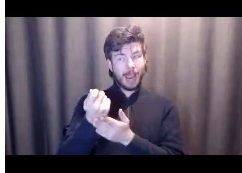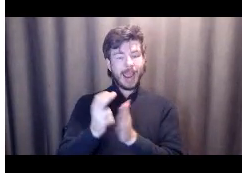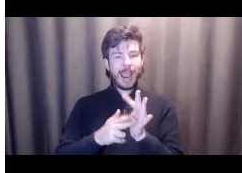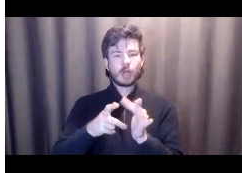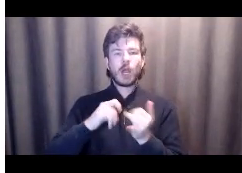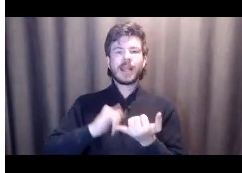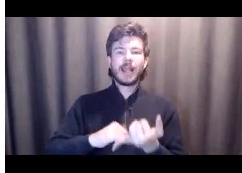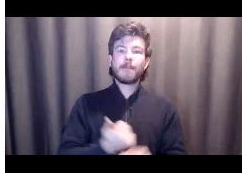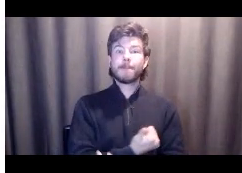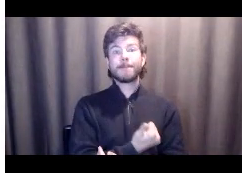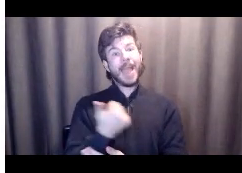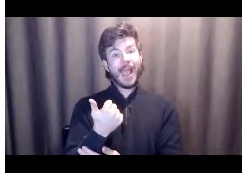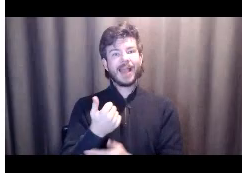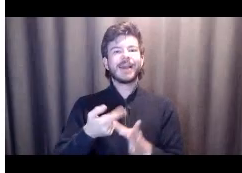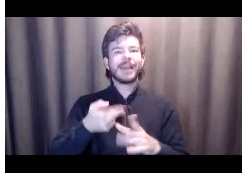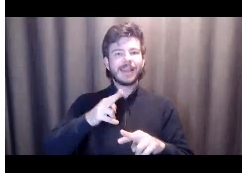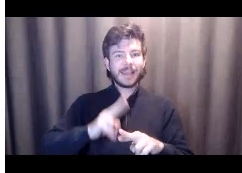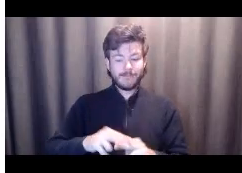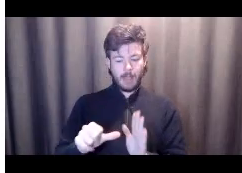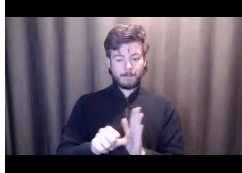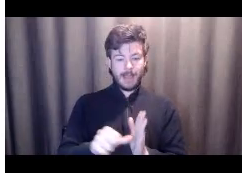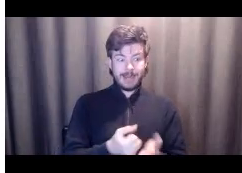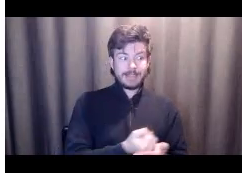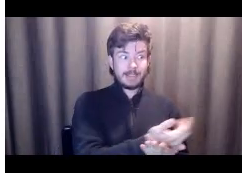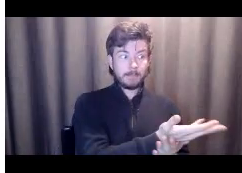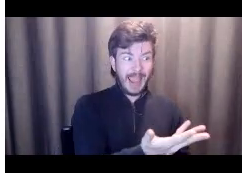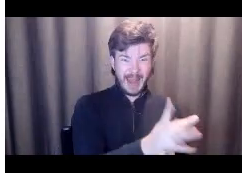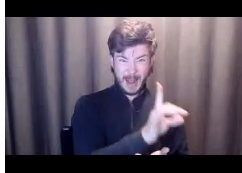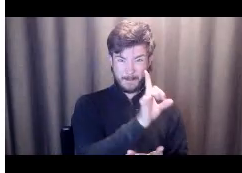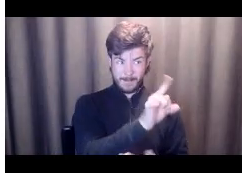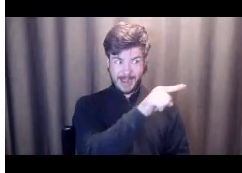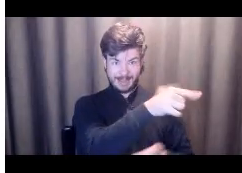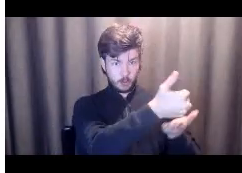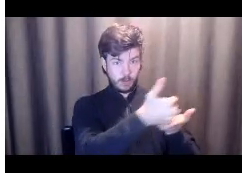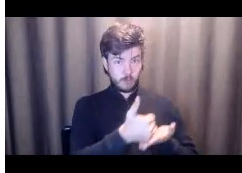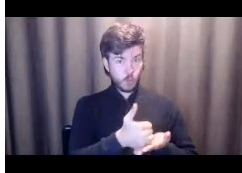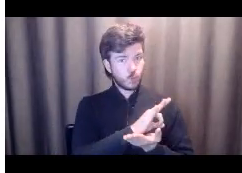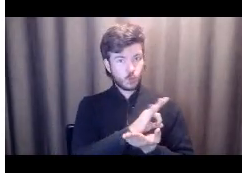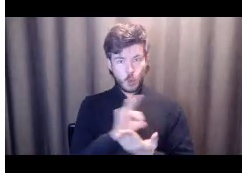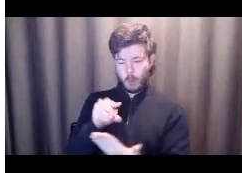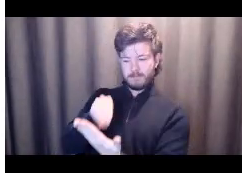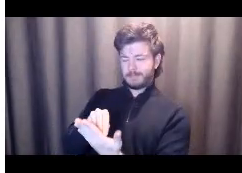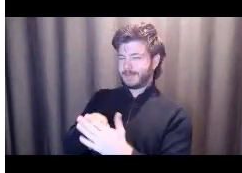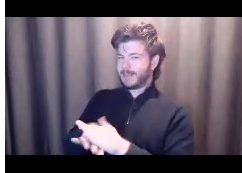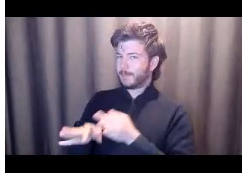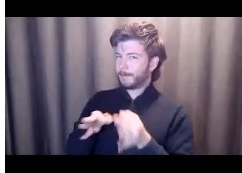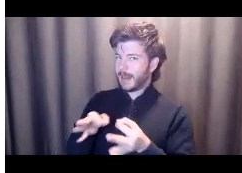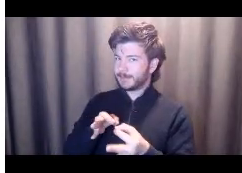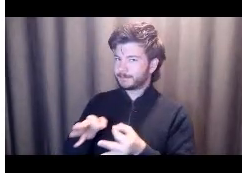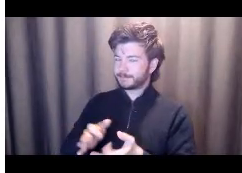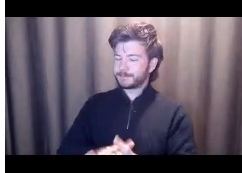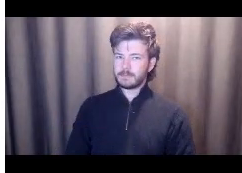weren't in their plan. Self-managers also need to advise us of any significant